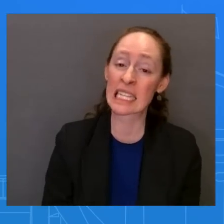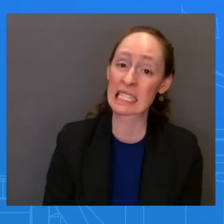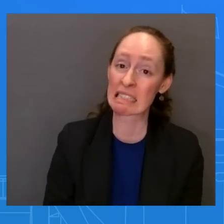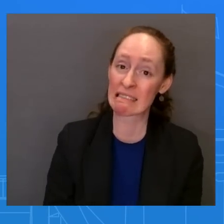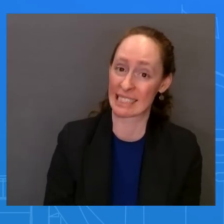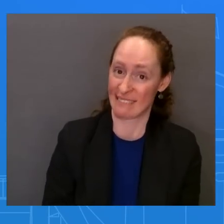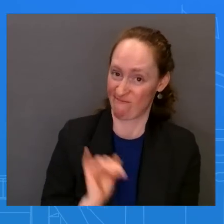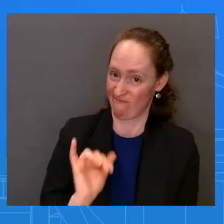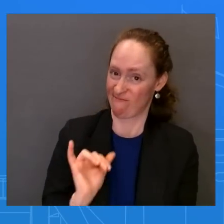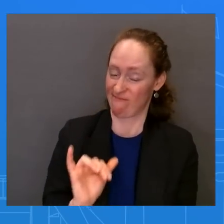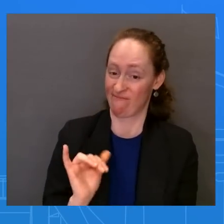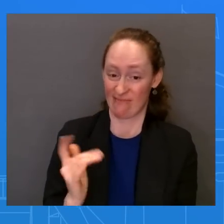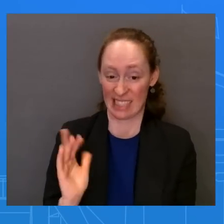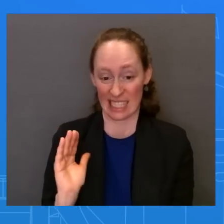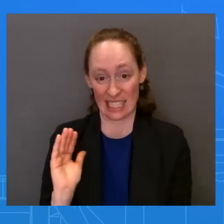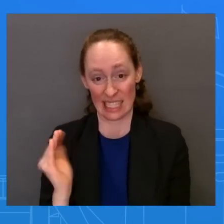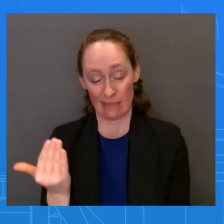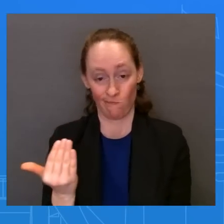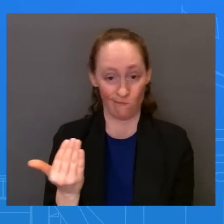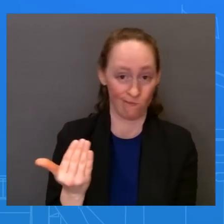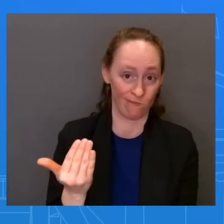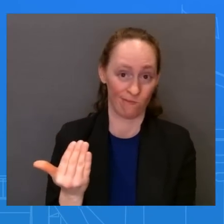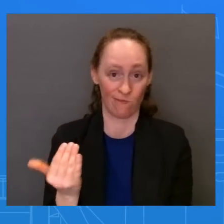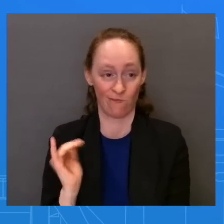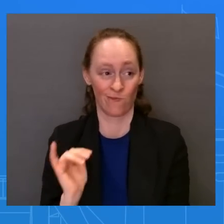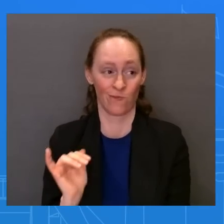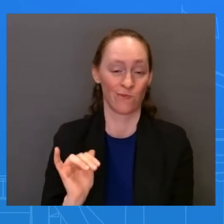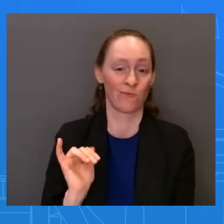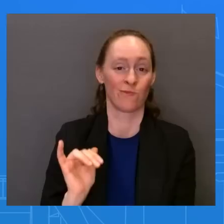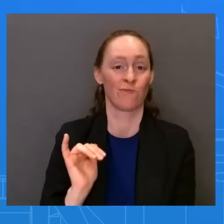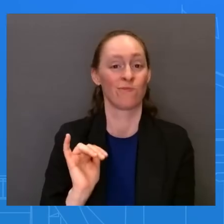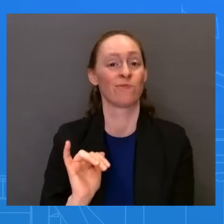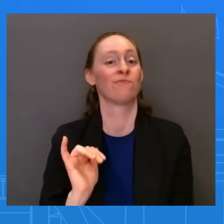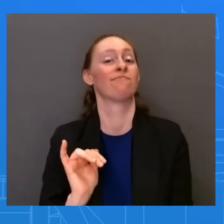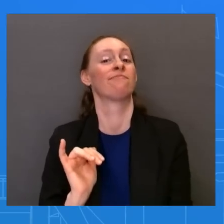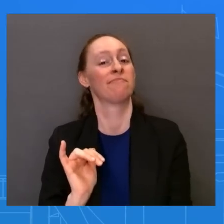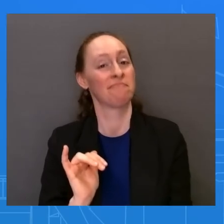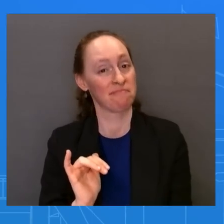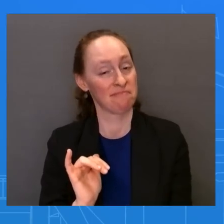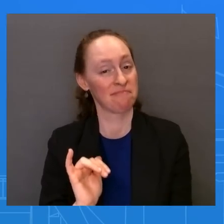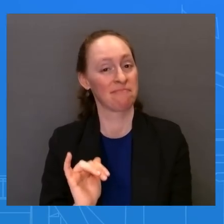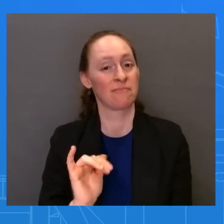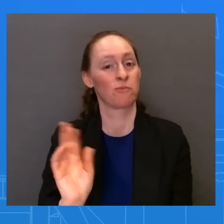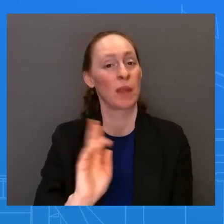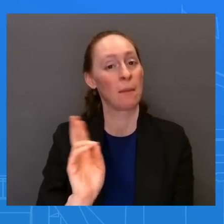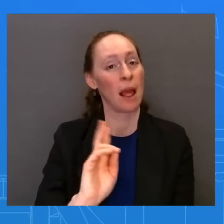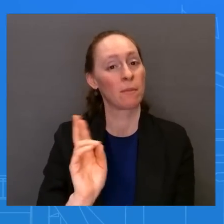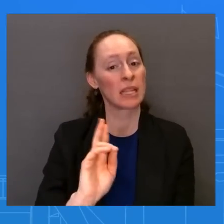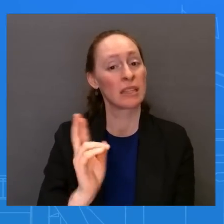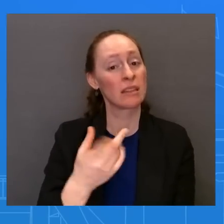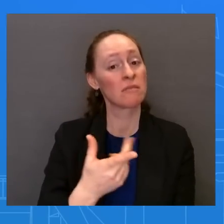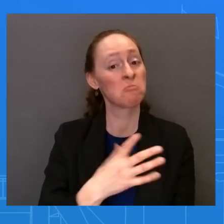on this particular individual -- look, you know, just looking at the committee that he has been assigned to.